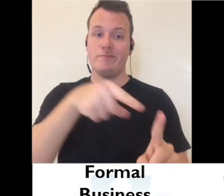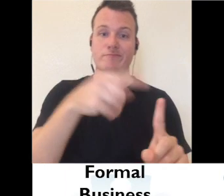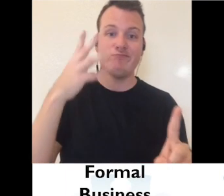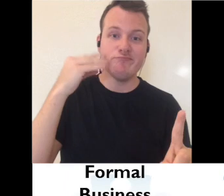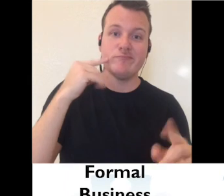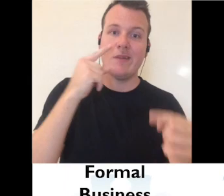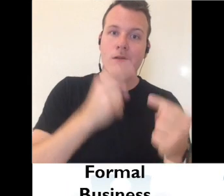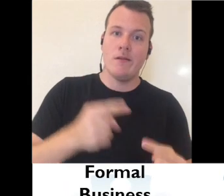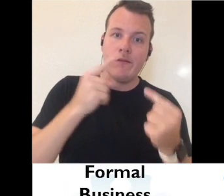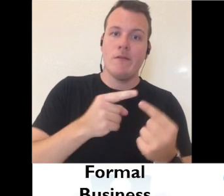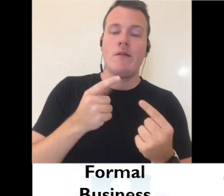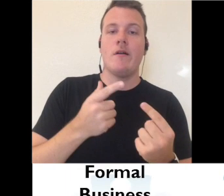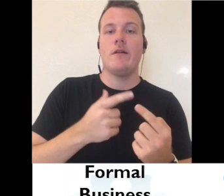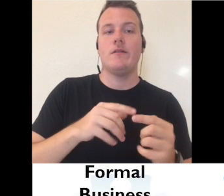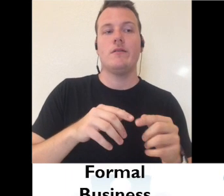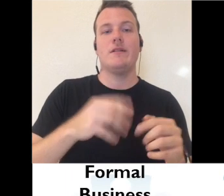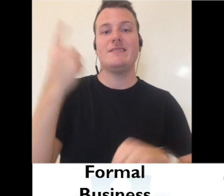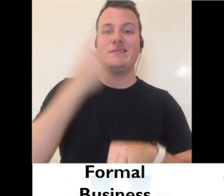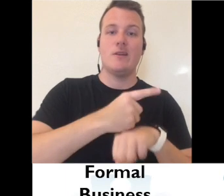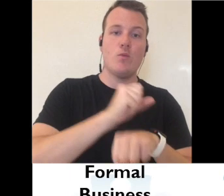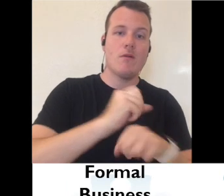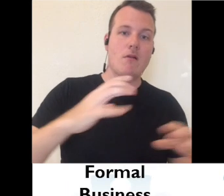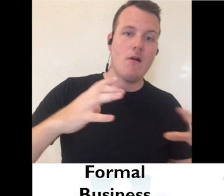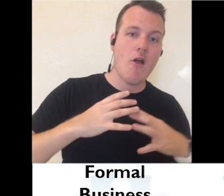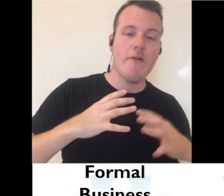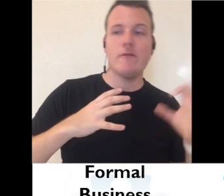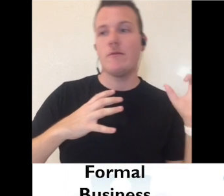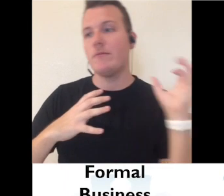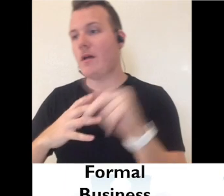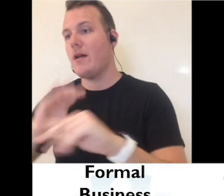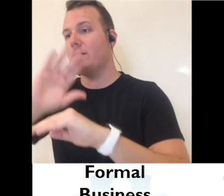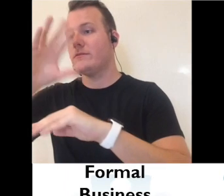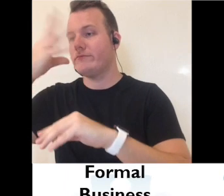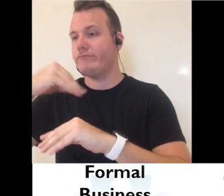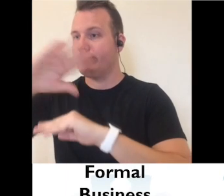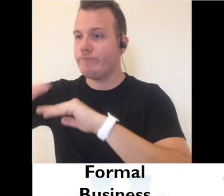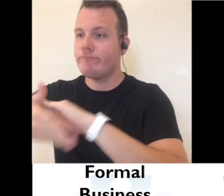practice overview to make your clinic stand out. The reader should be able to